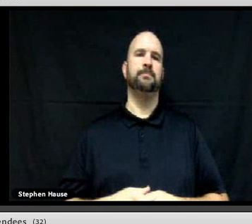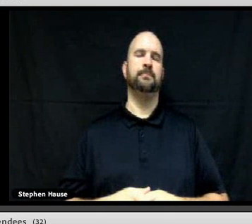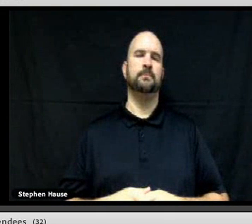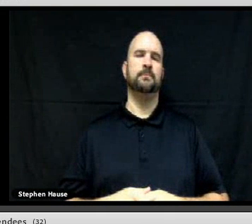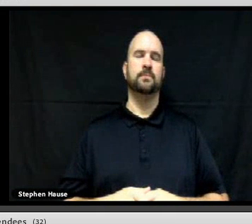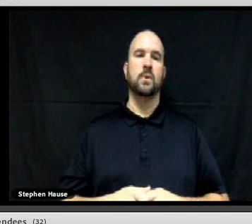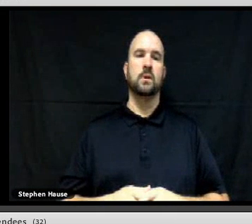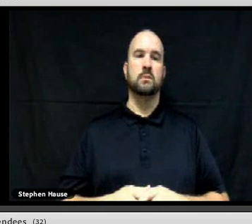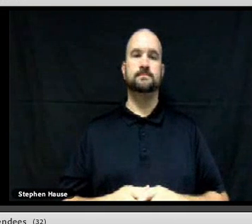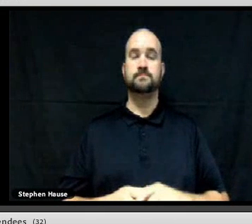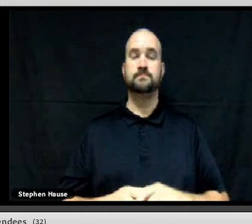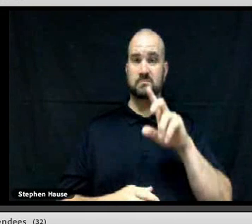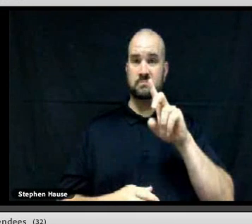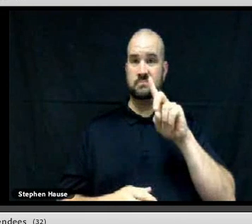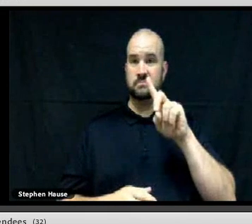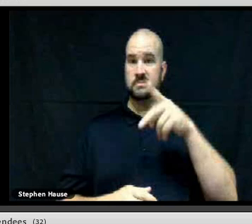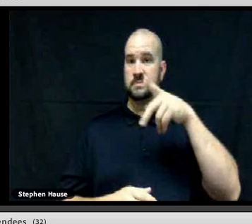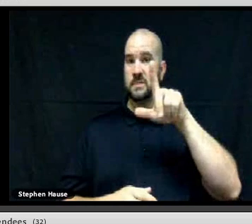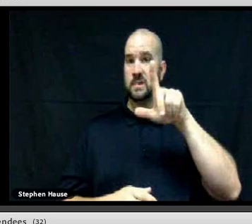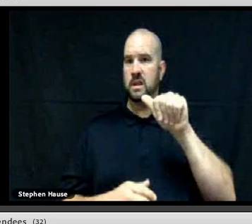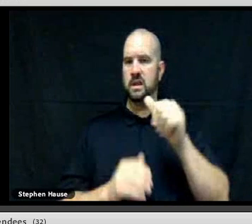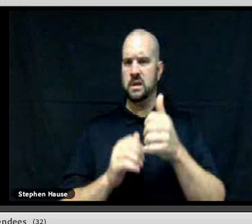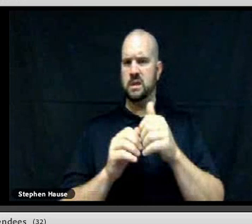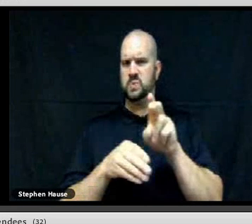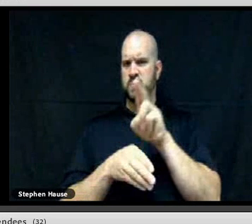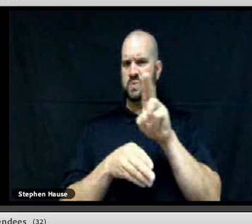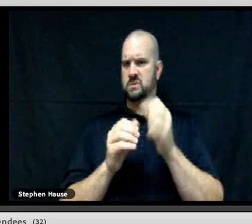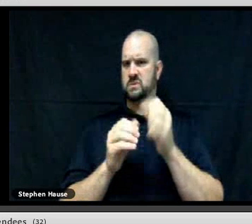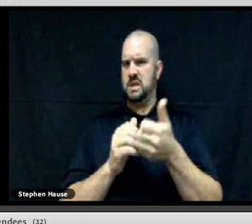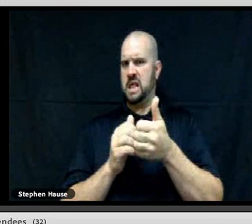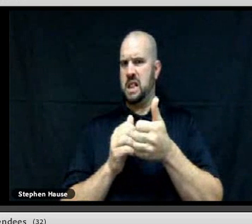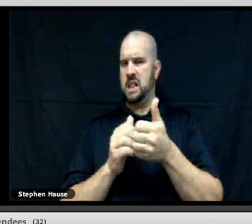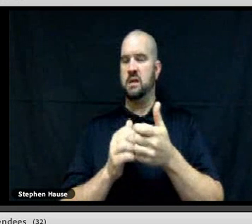So, how do you use DPLA? There's definitely multiple ways that you can use DPLA,